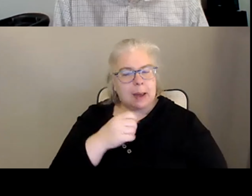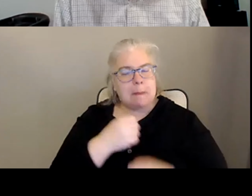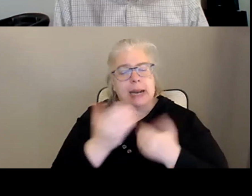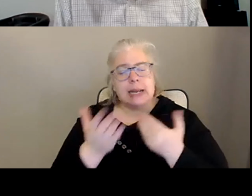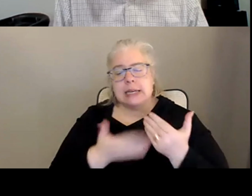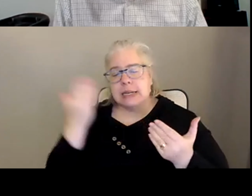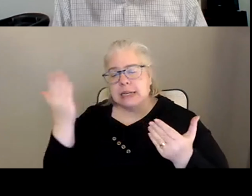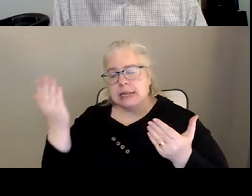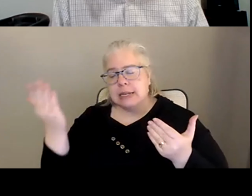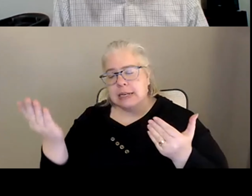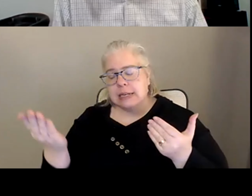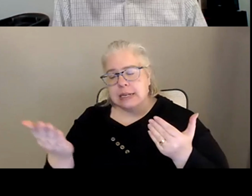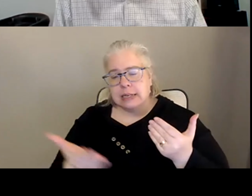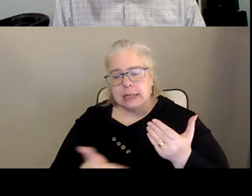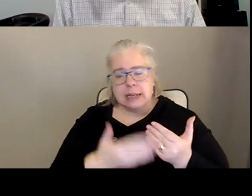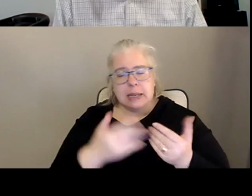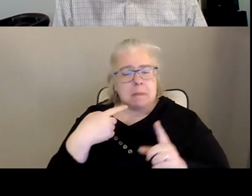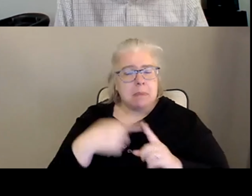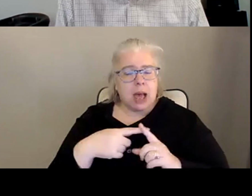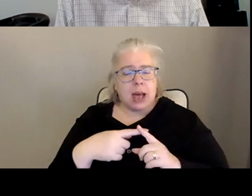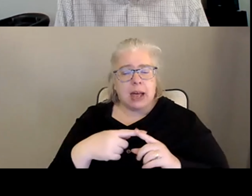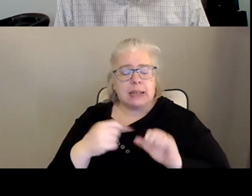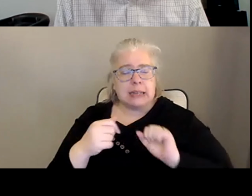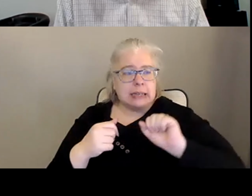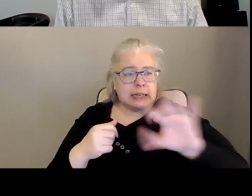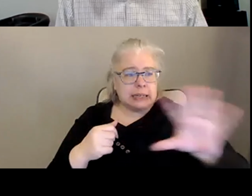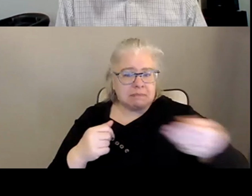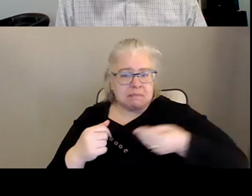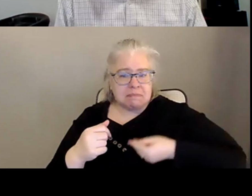and the turnaround has usually been faster than we expected even.